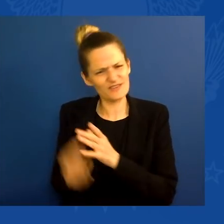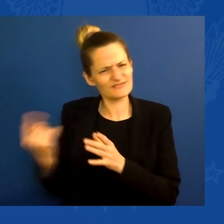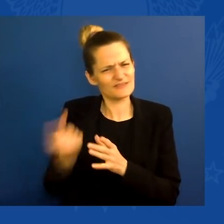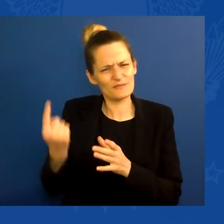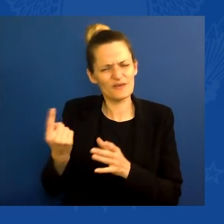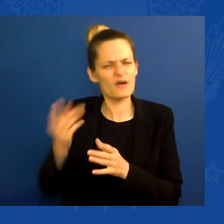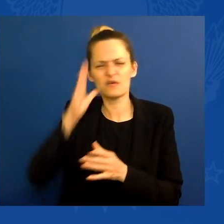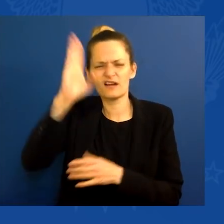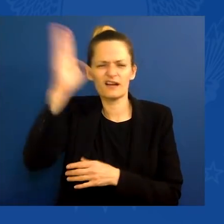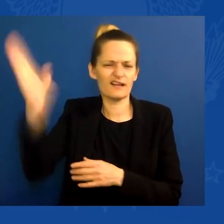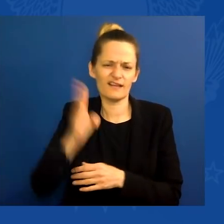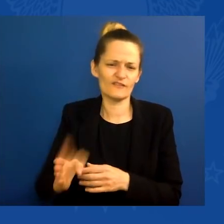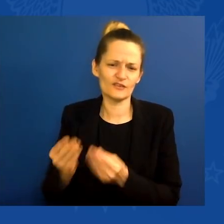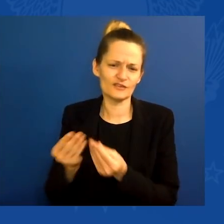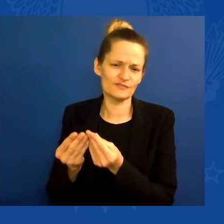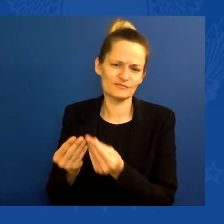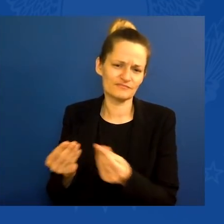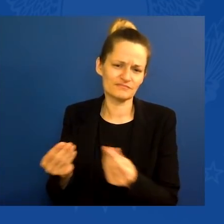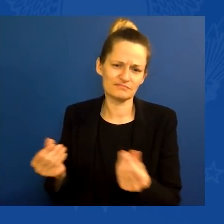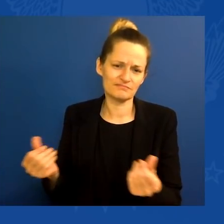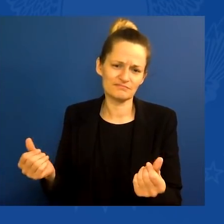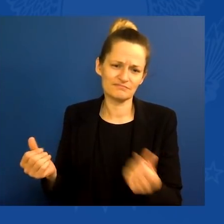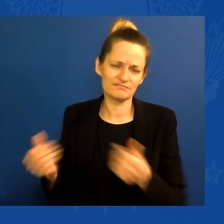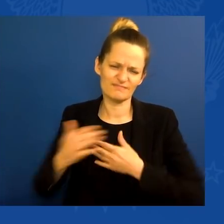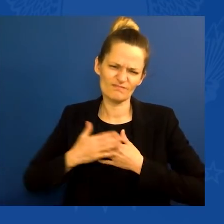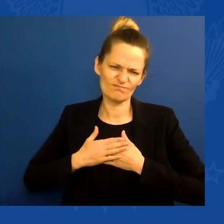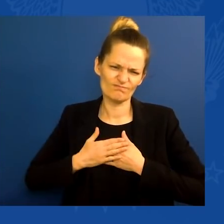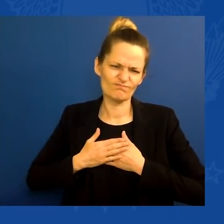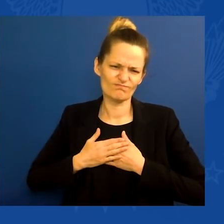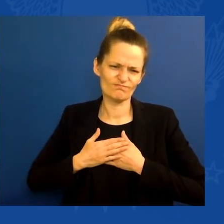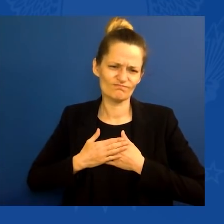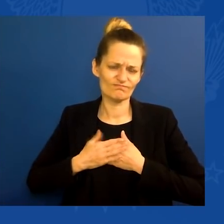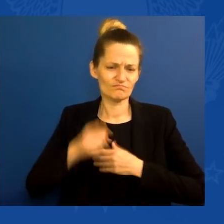wife, father, mother, son, daughter, brother, sister brings it all back